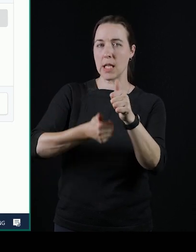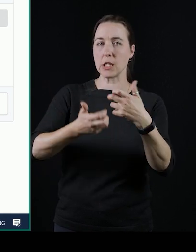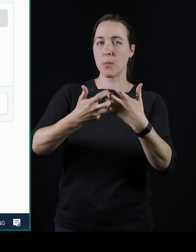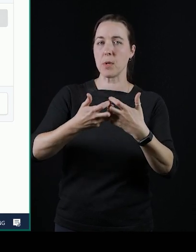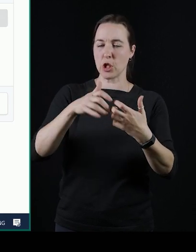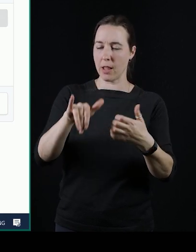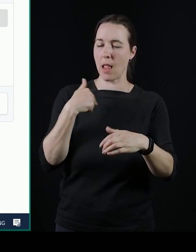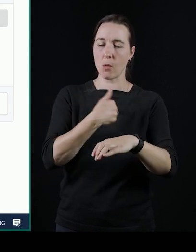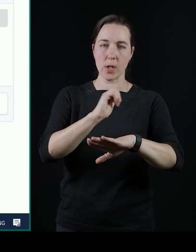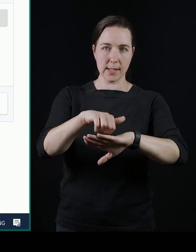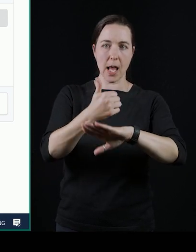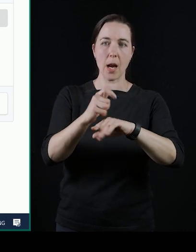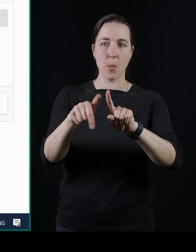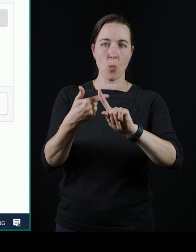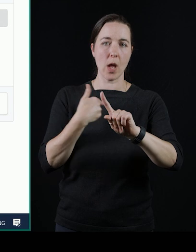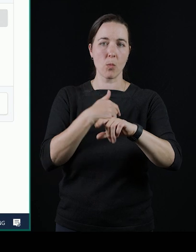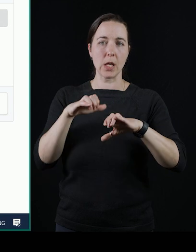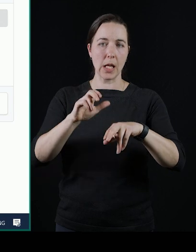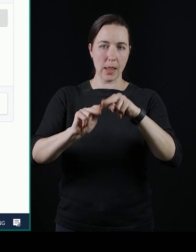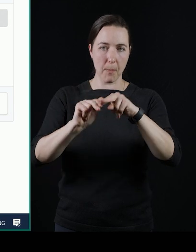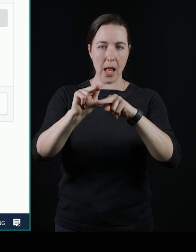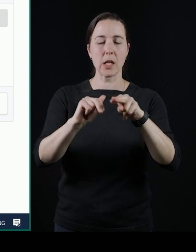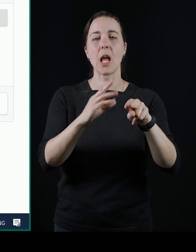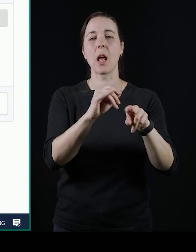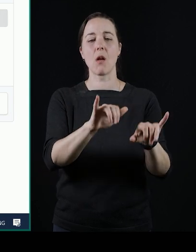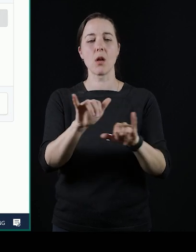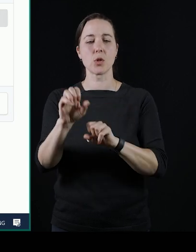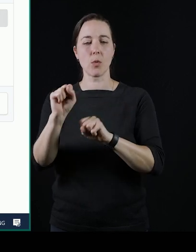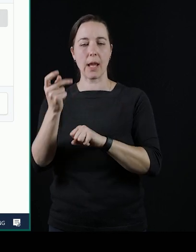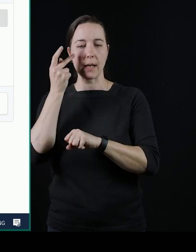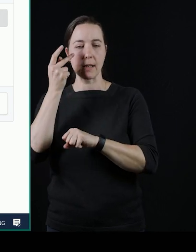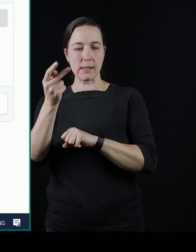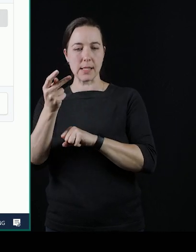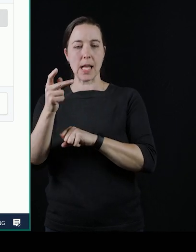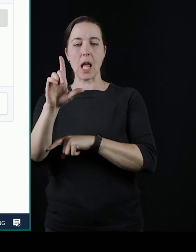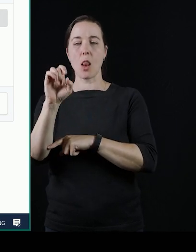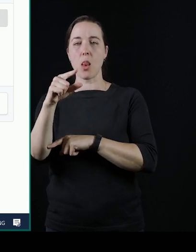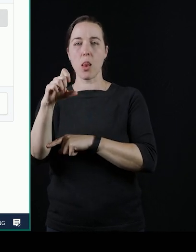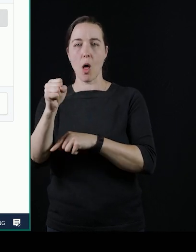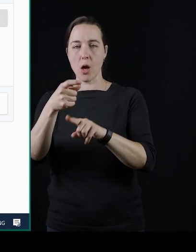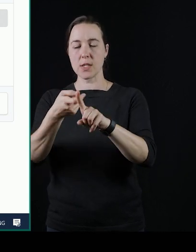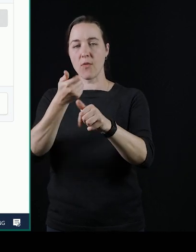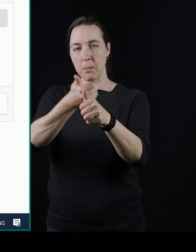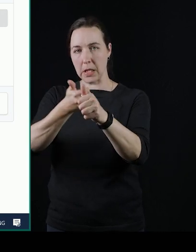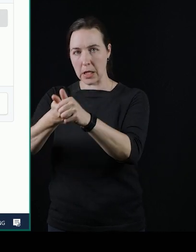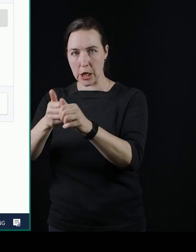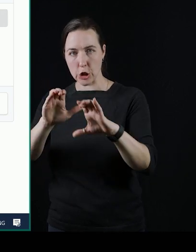We can run Docker PS to see are there any containers. We see here that we have five containers per machine